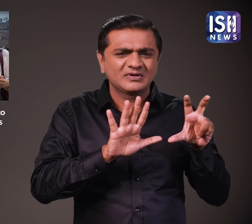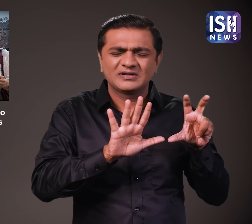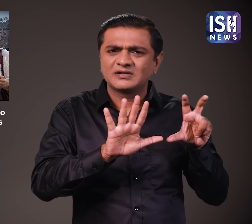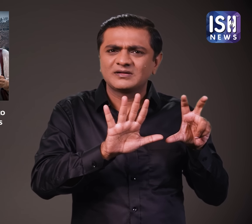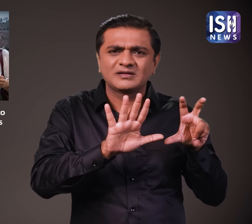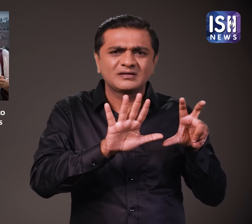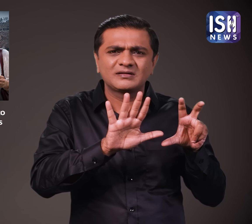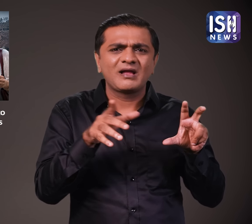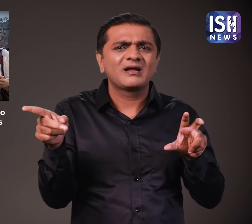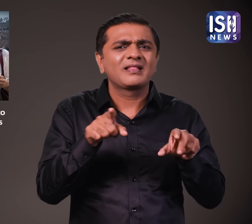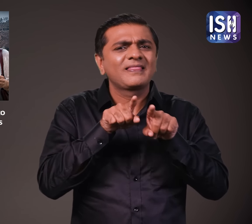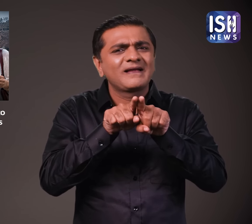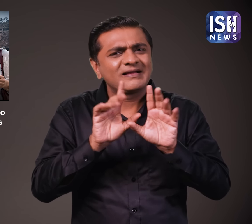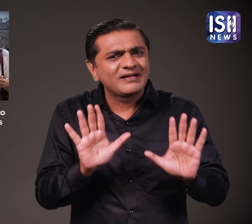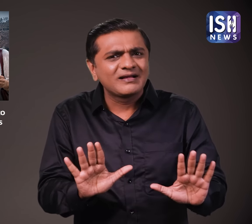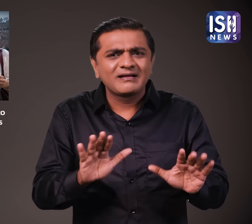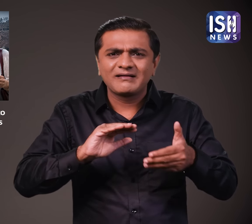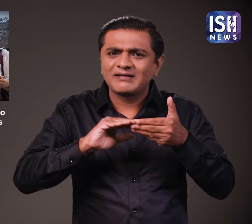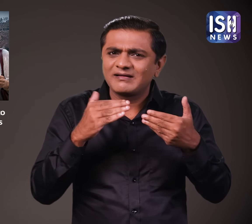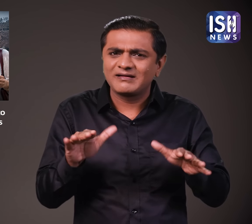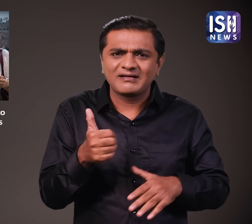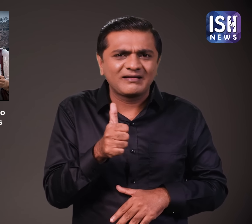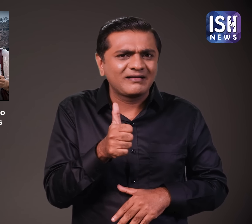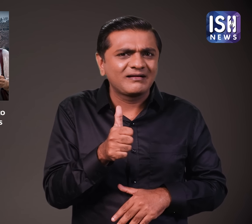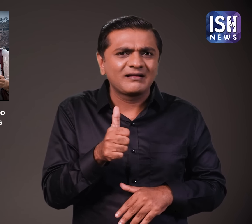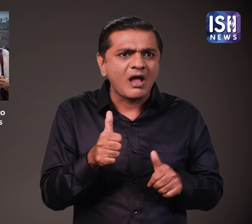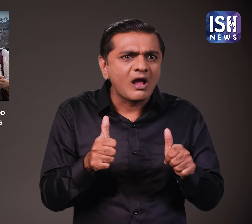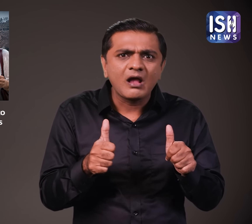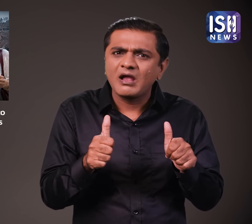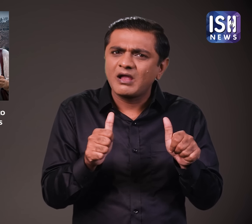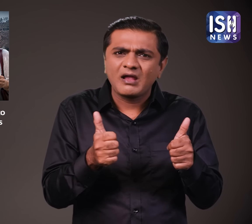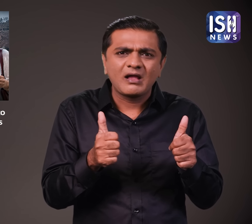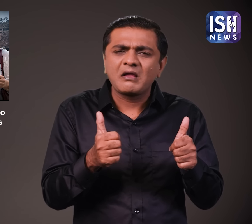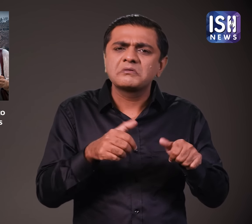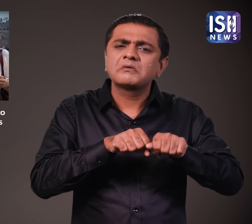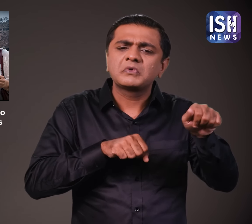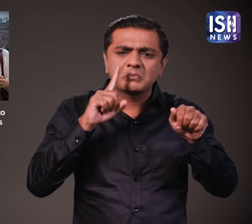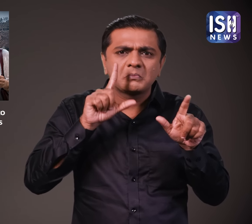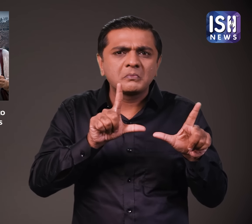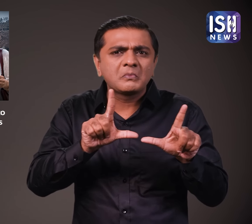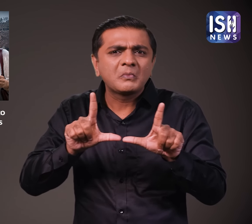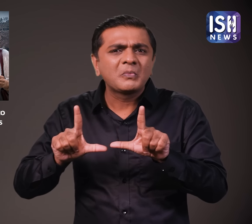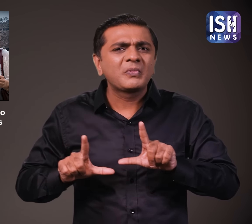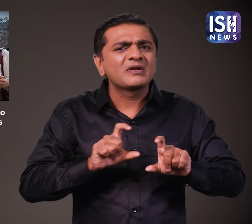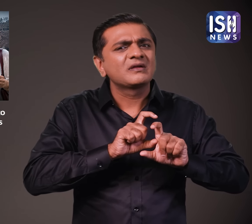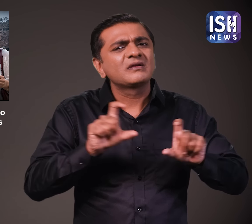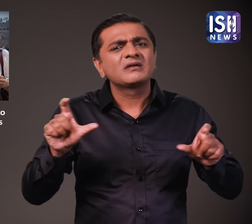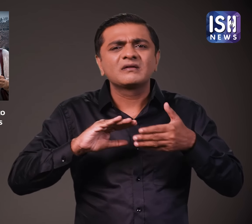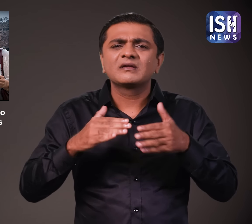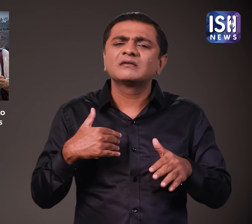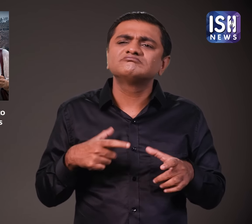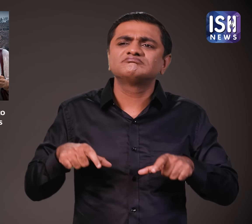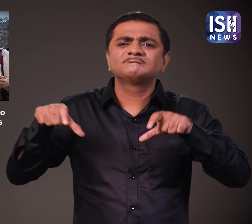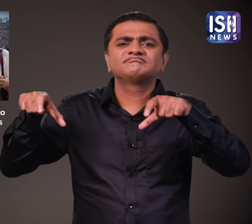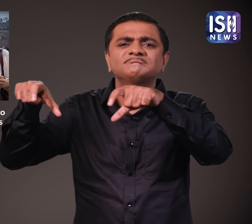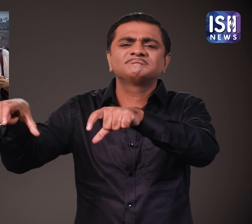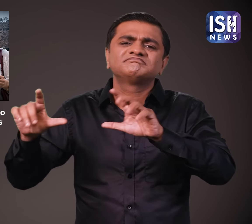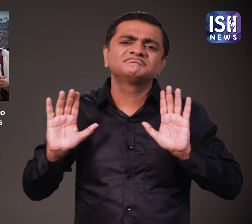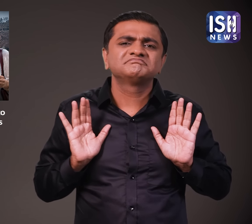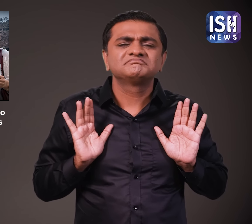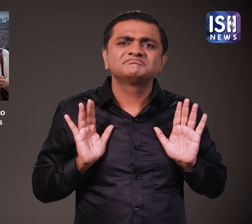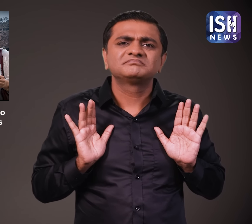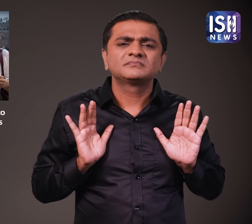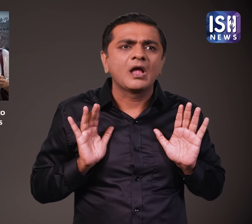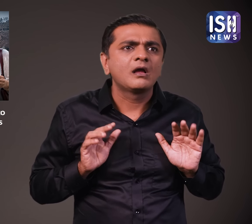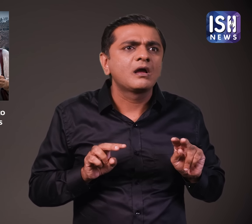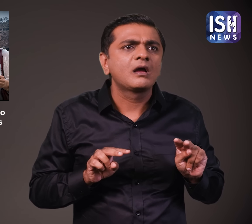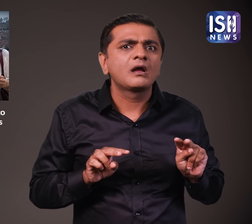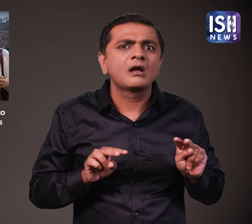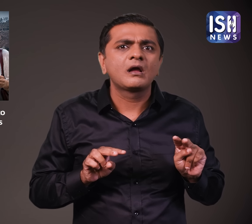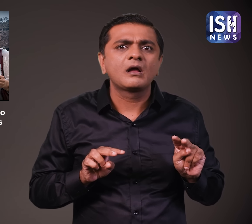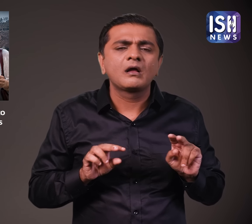as they knew Shreya as Shubham's girlfriend rather than his wife; however, she had reportedly submitted all the required documents.